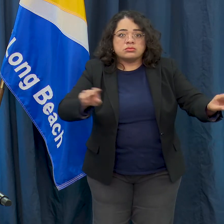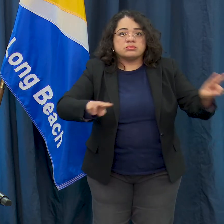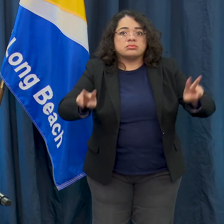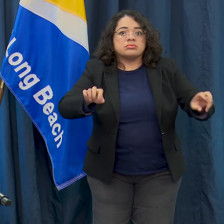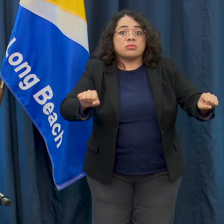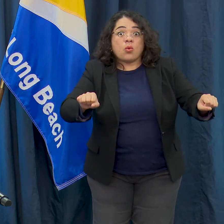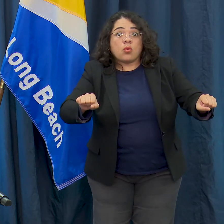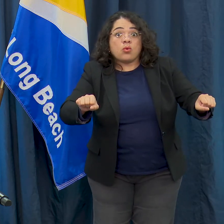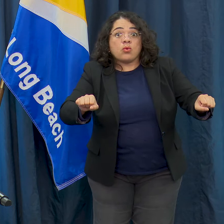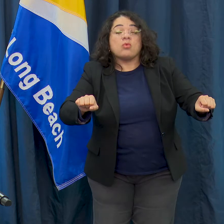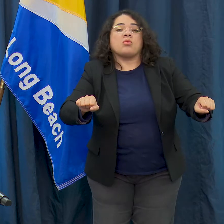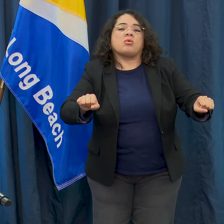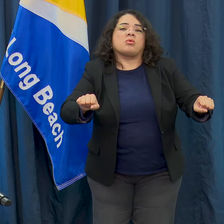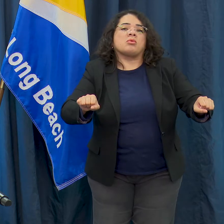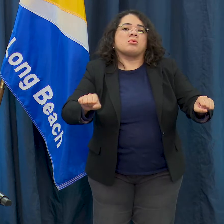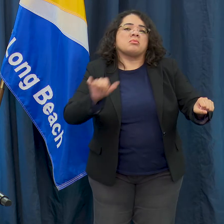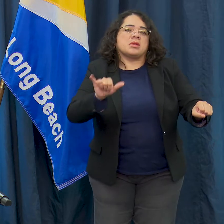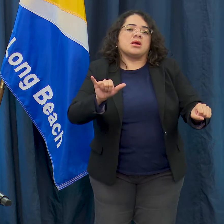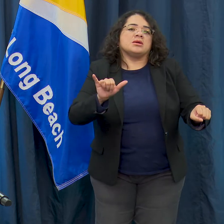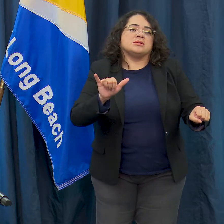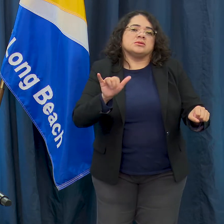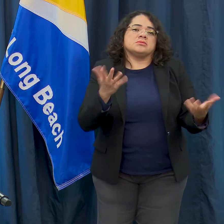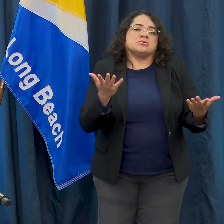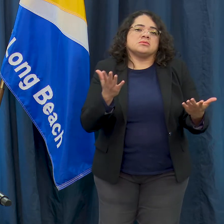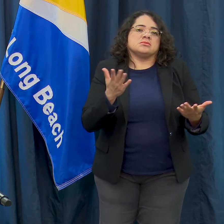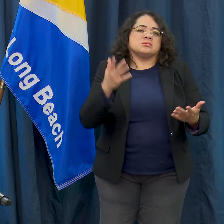that's what our Health Department's been saying. Dr. Davis if you want to add to